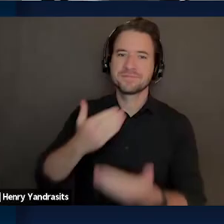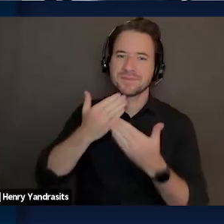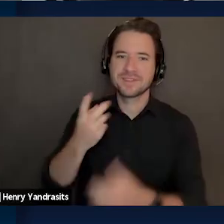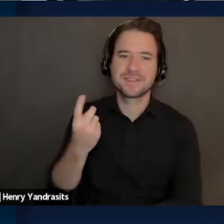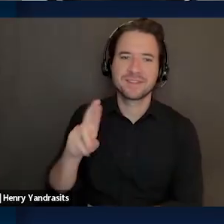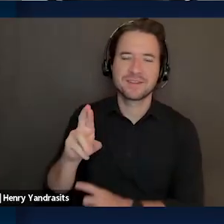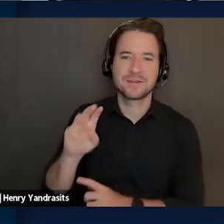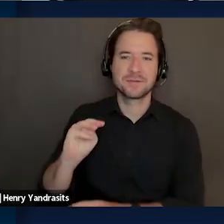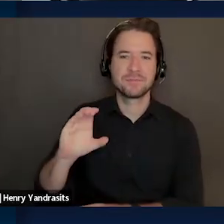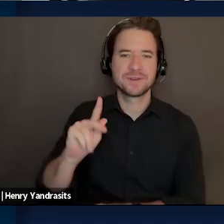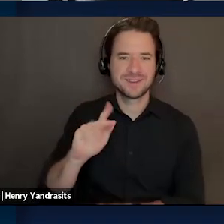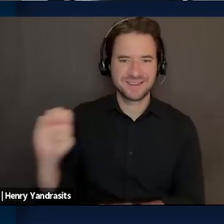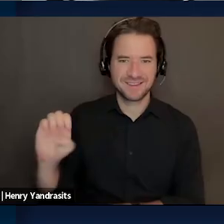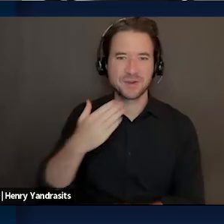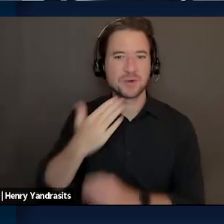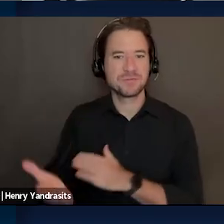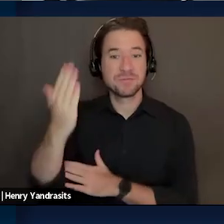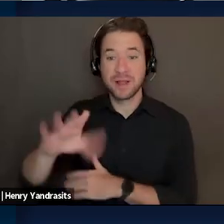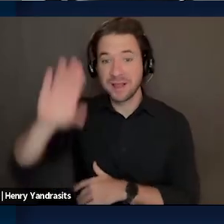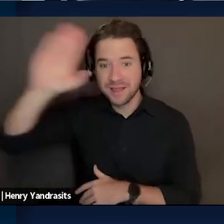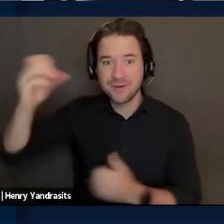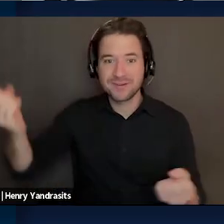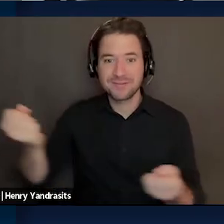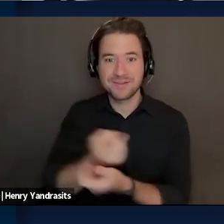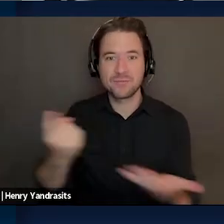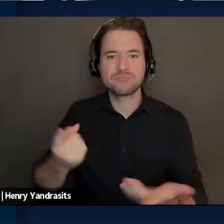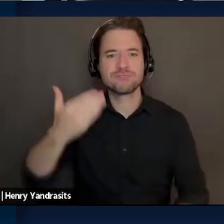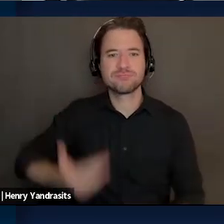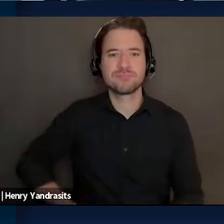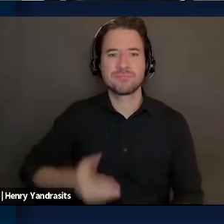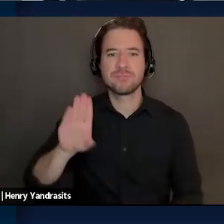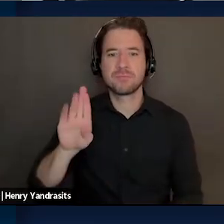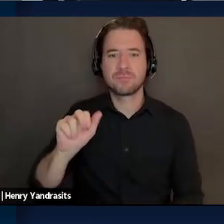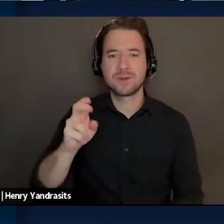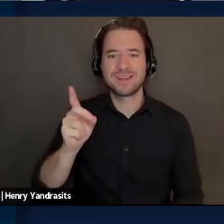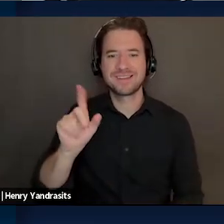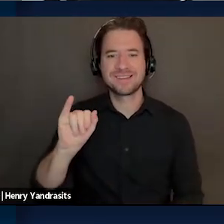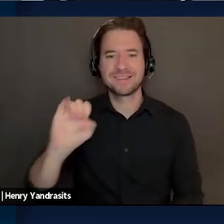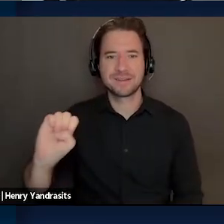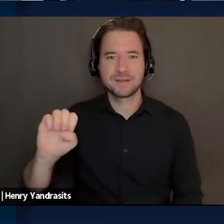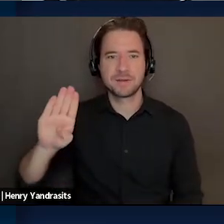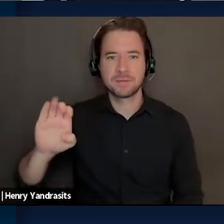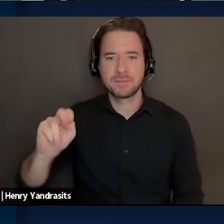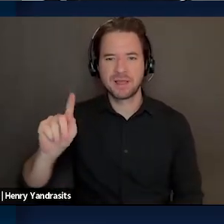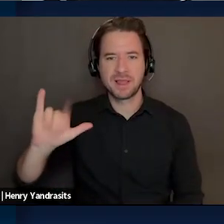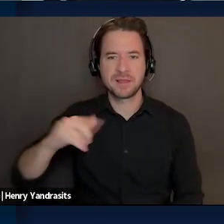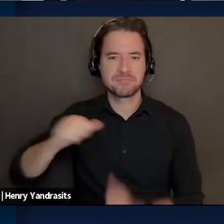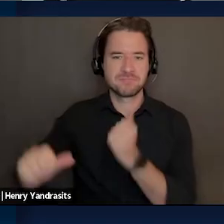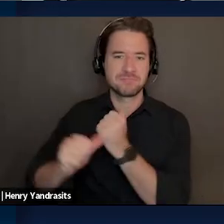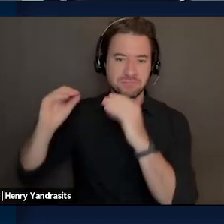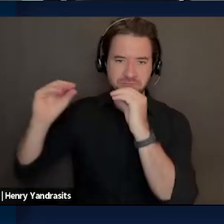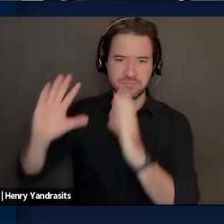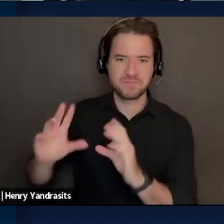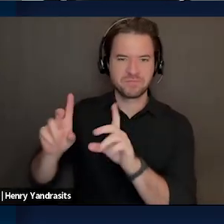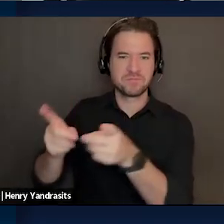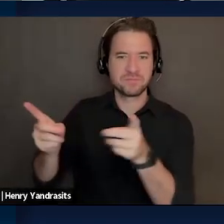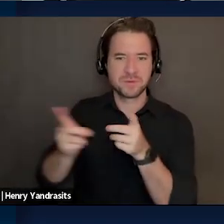Good morning, and hello, everyone. My name is Brandi Bentley, and I am an Assistant Professor in the Department of Family Medicine.